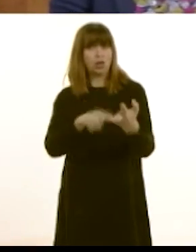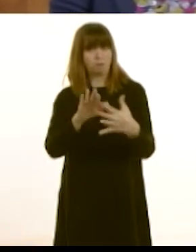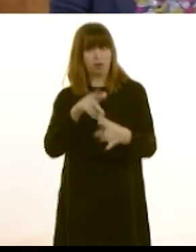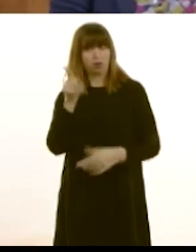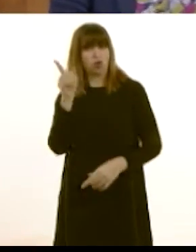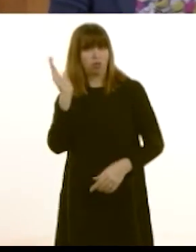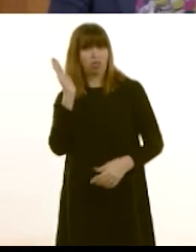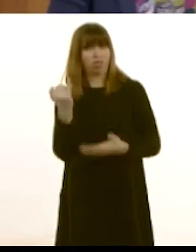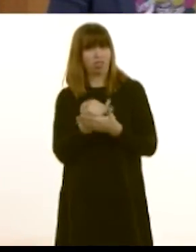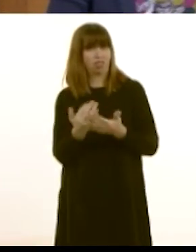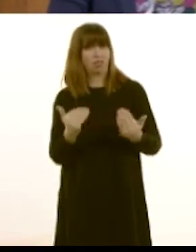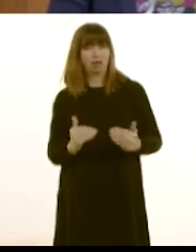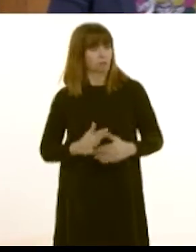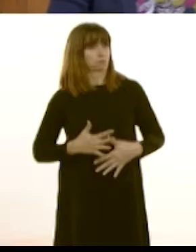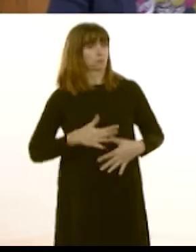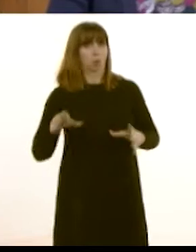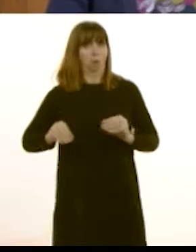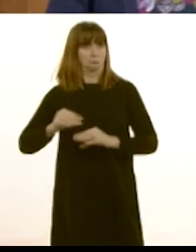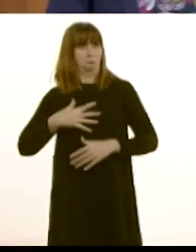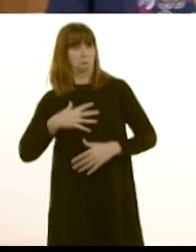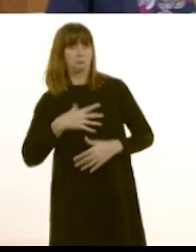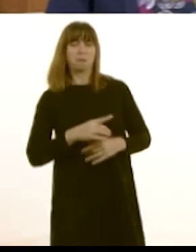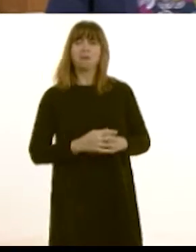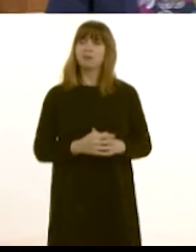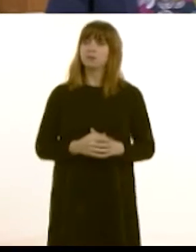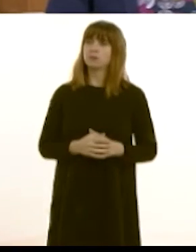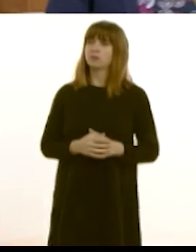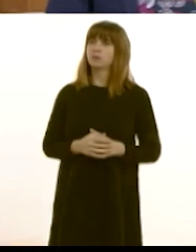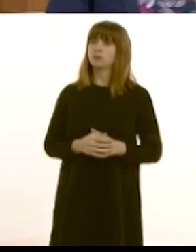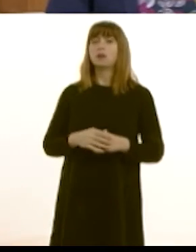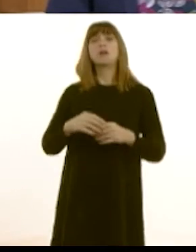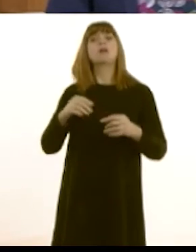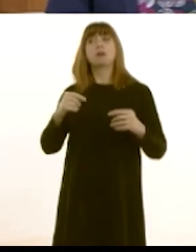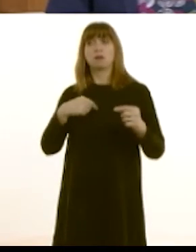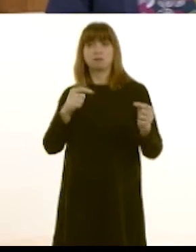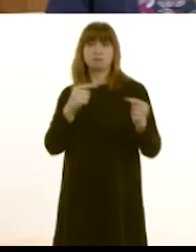It is the major constitutional issue that we will face this year, and I will never stop